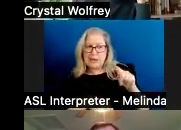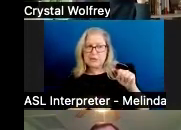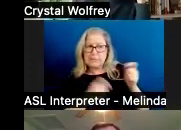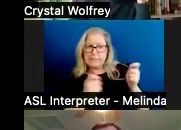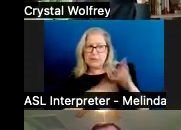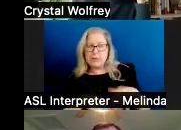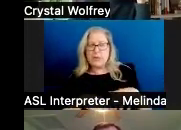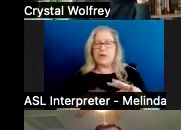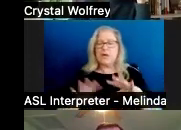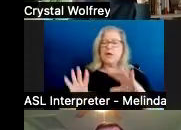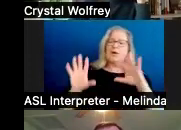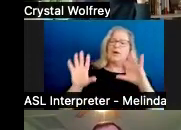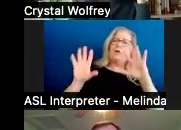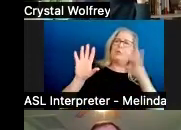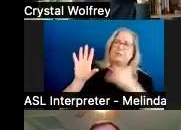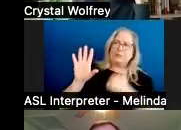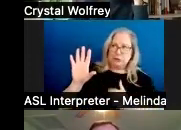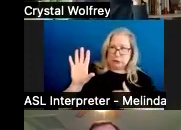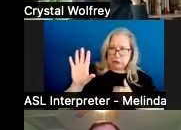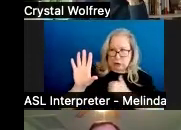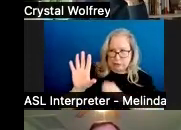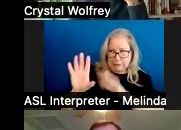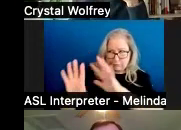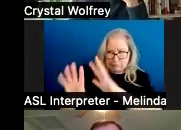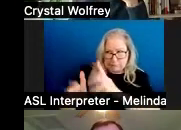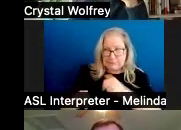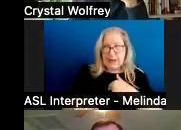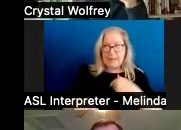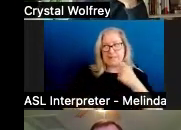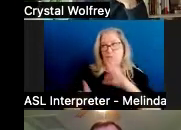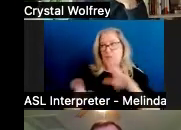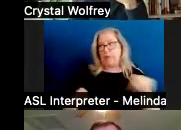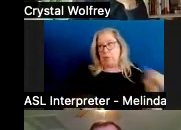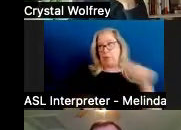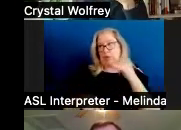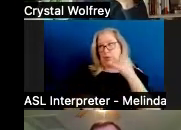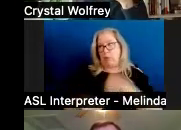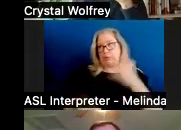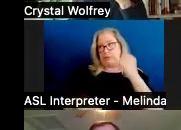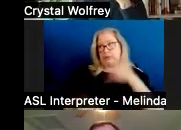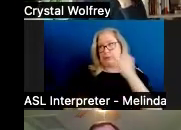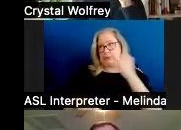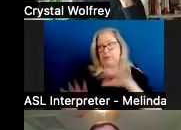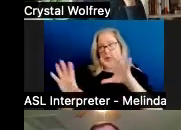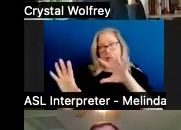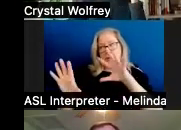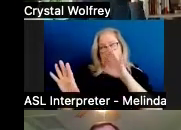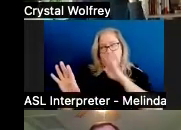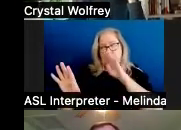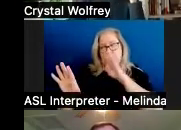Sean Hine: Oh, sorry about that. Man, I tell you, those calls. They frustrate me a little bit there.